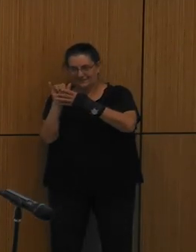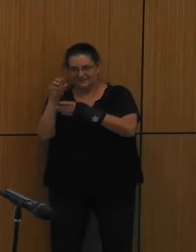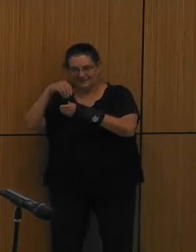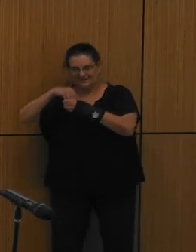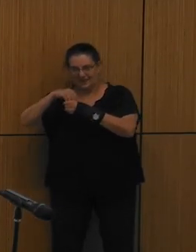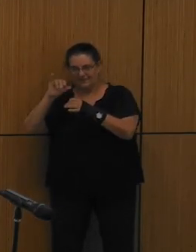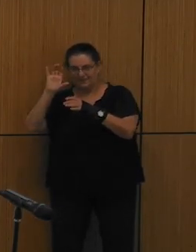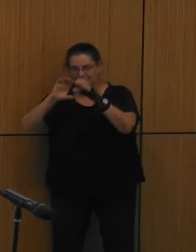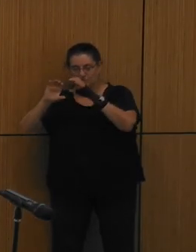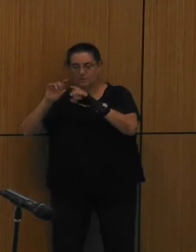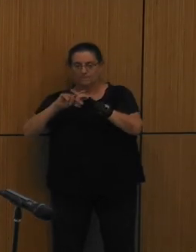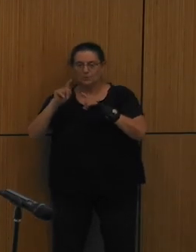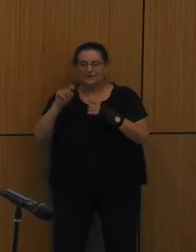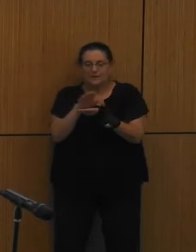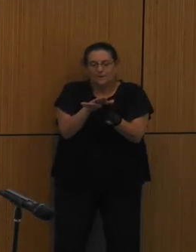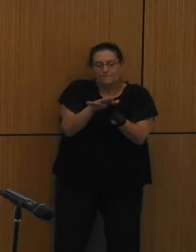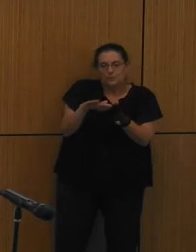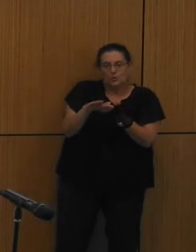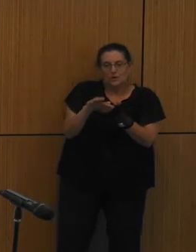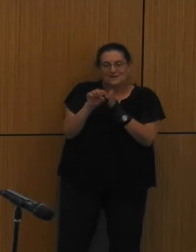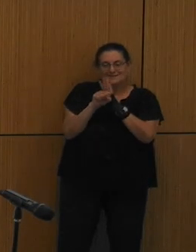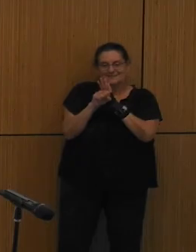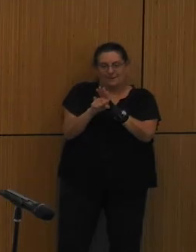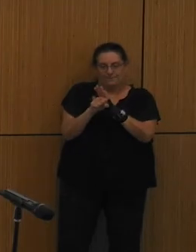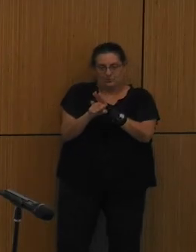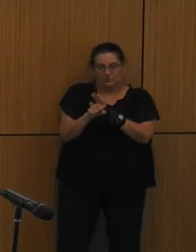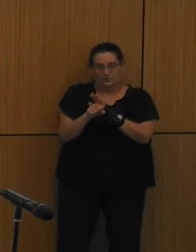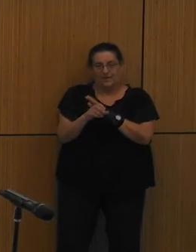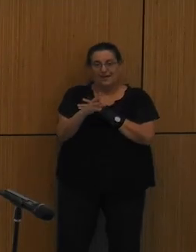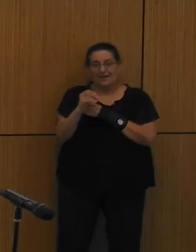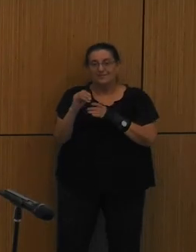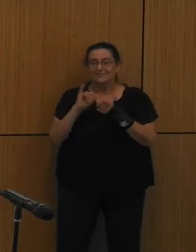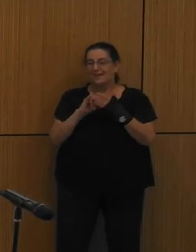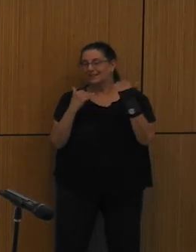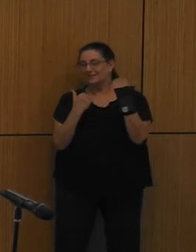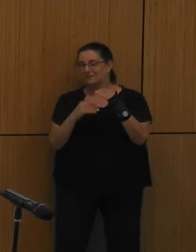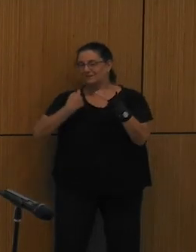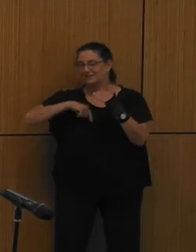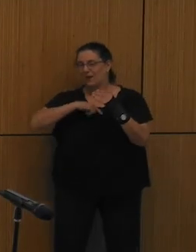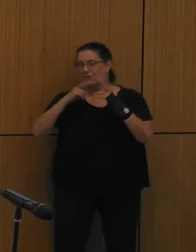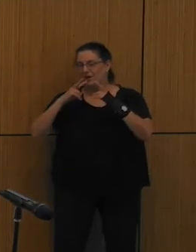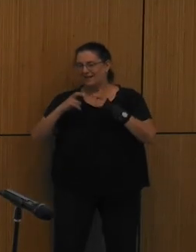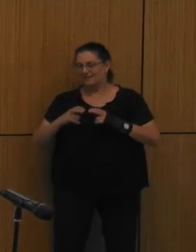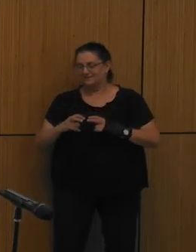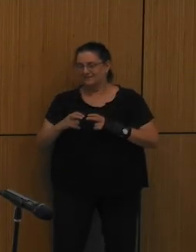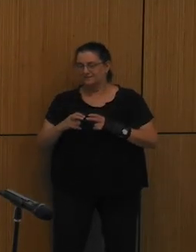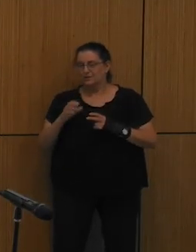We need a pure sample that we have to be drawing off of, and that limits our analysis, really, to previously well-studied chemicals.